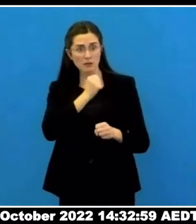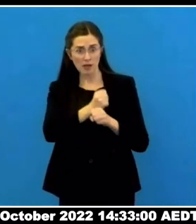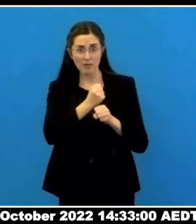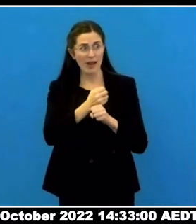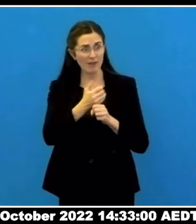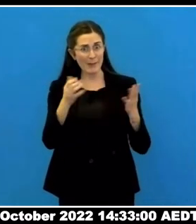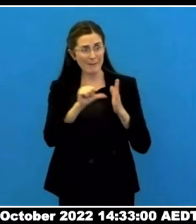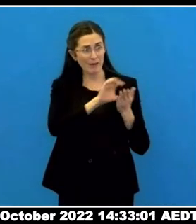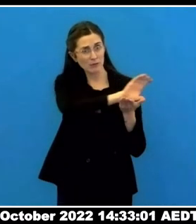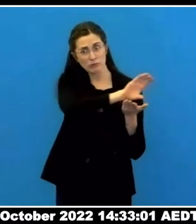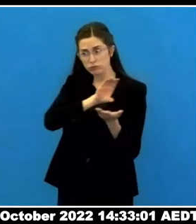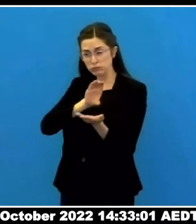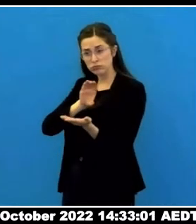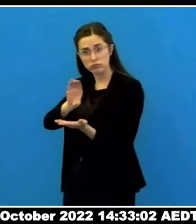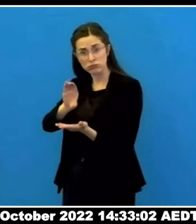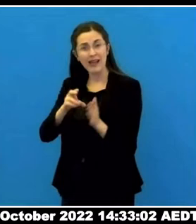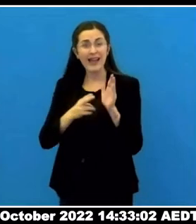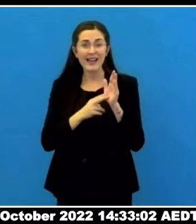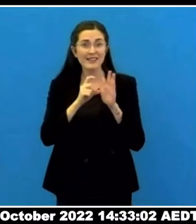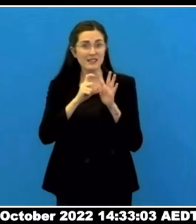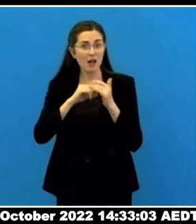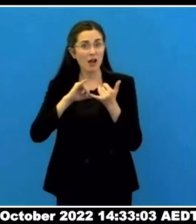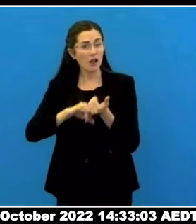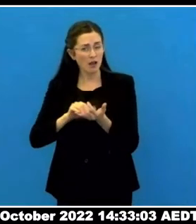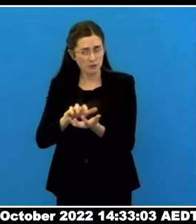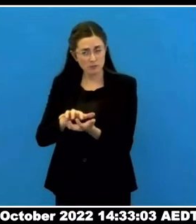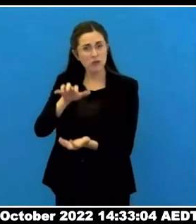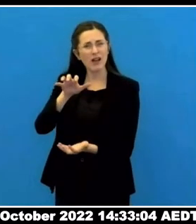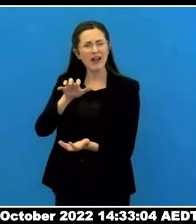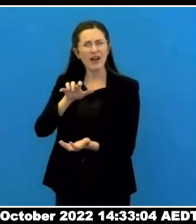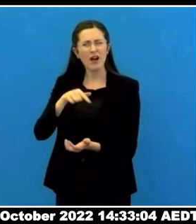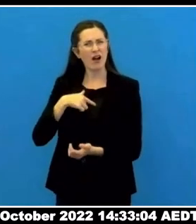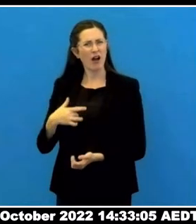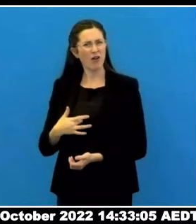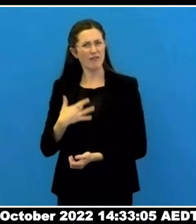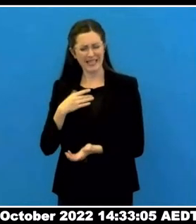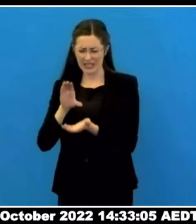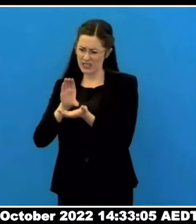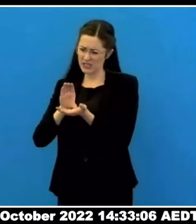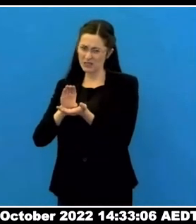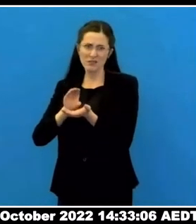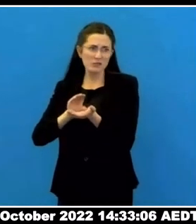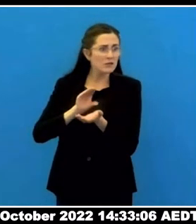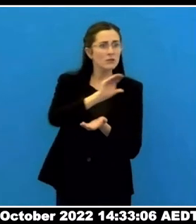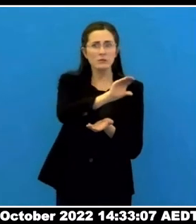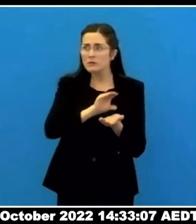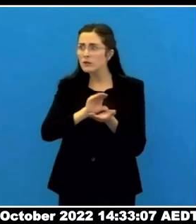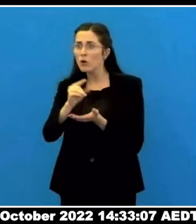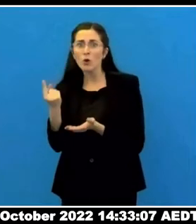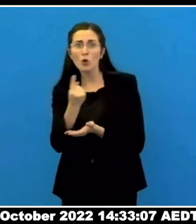to NDIS, but I see that these amounts are going to the specialists really,